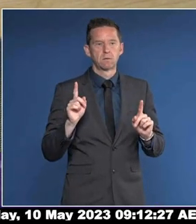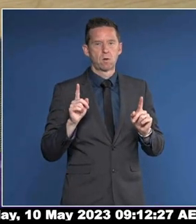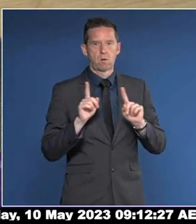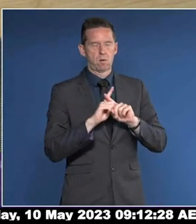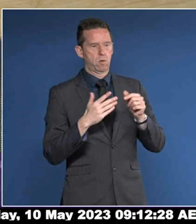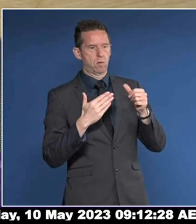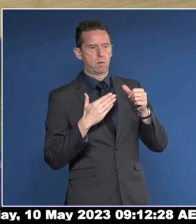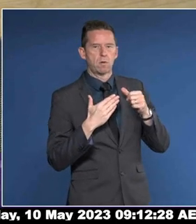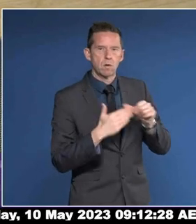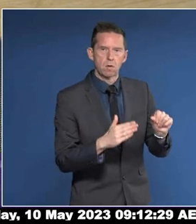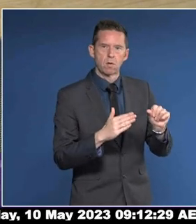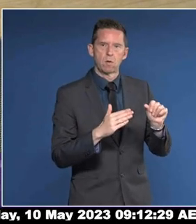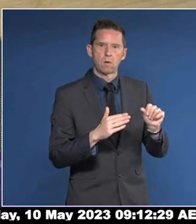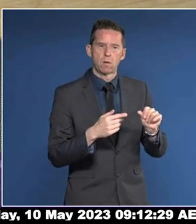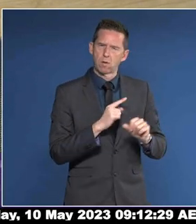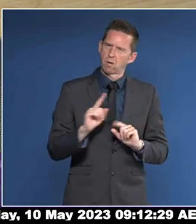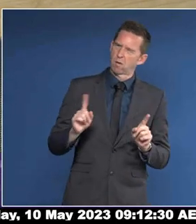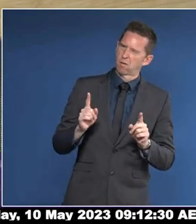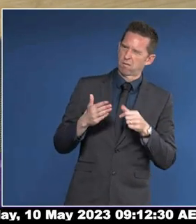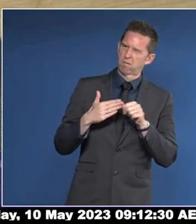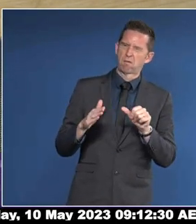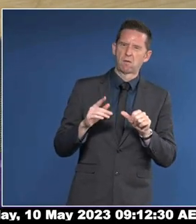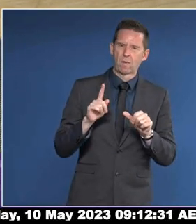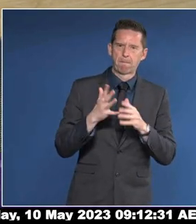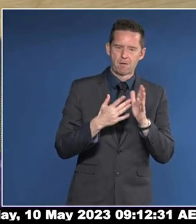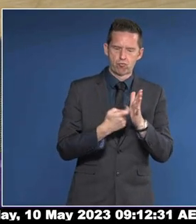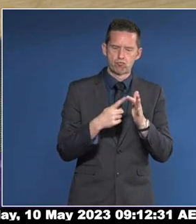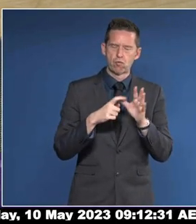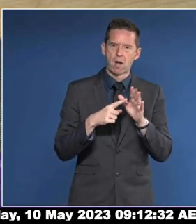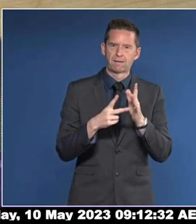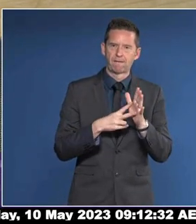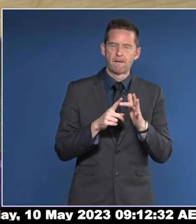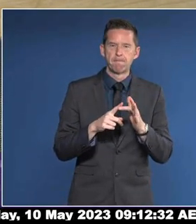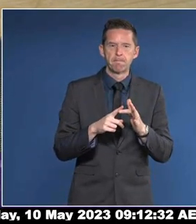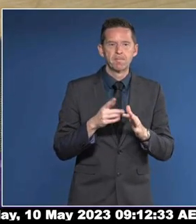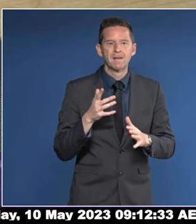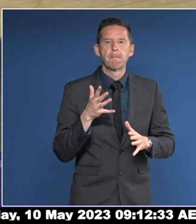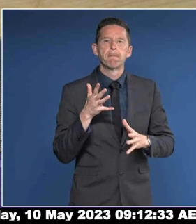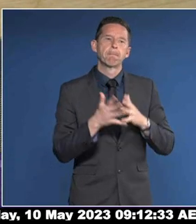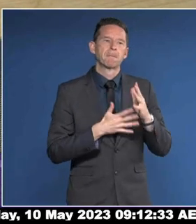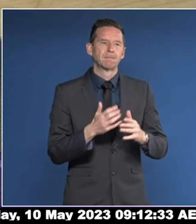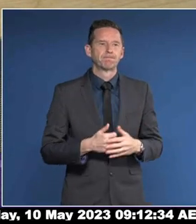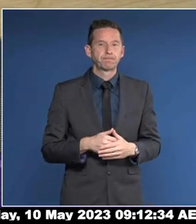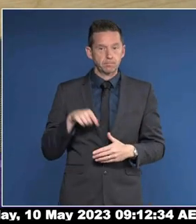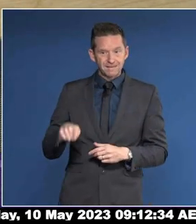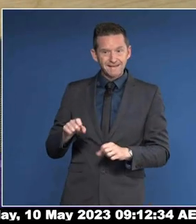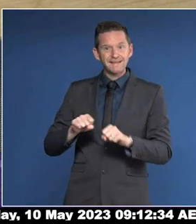Reactive in the sense, would you agree, that if the tertiary approach is